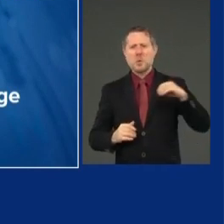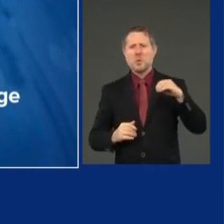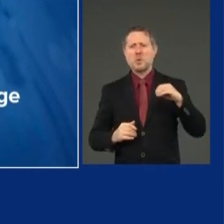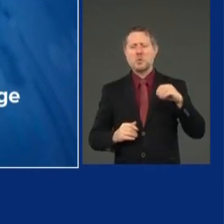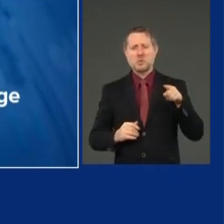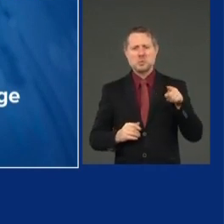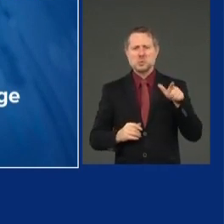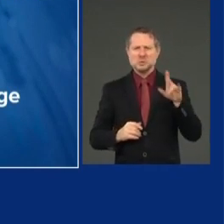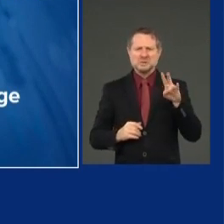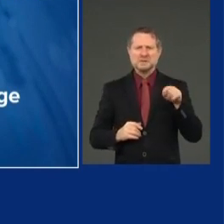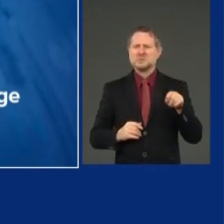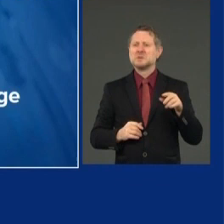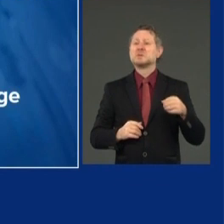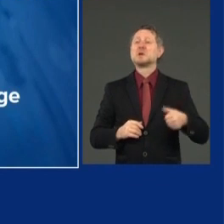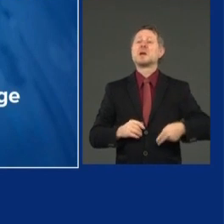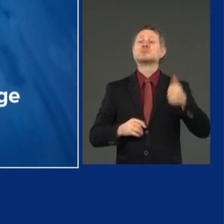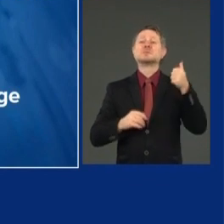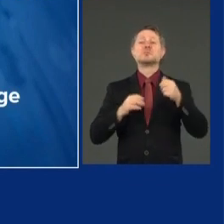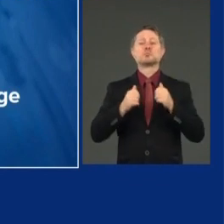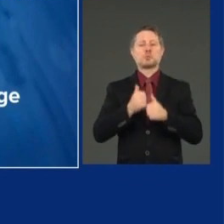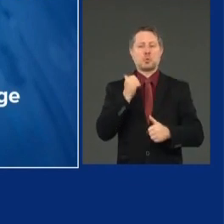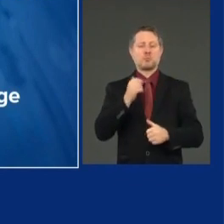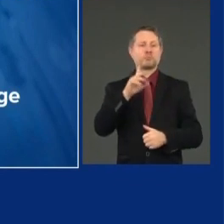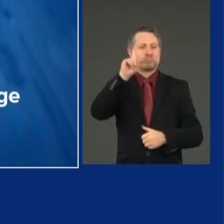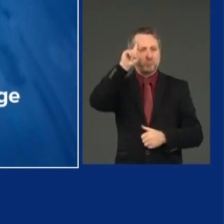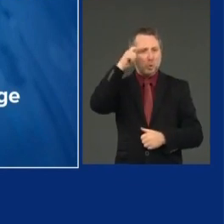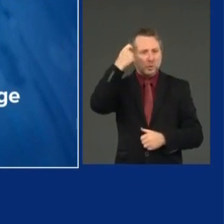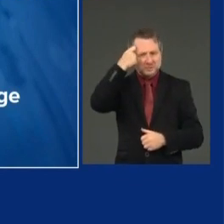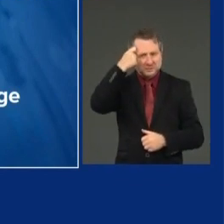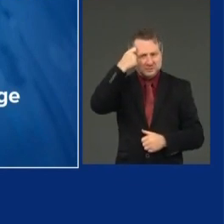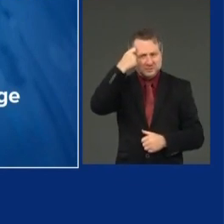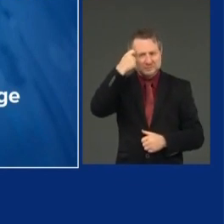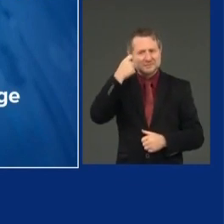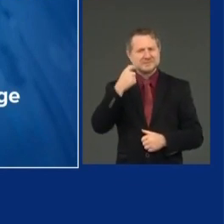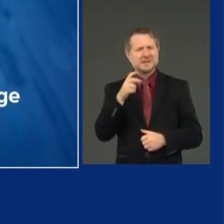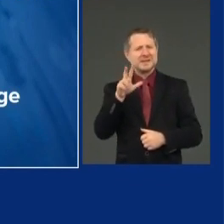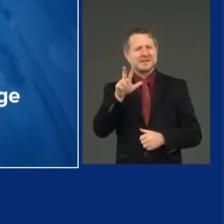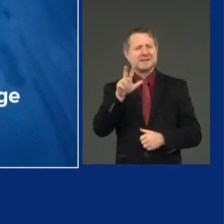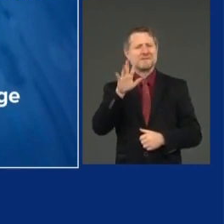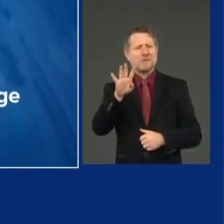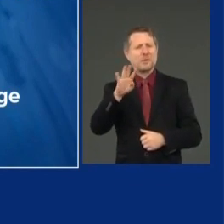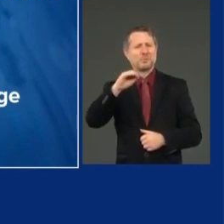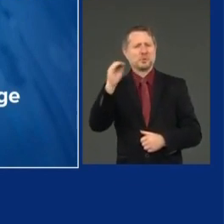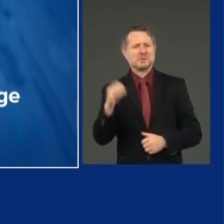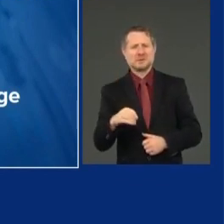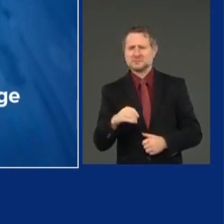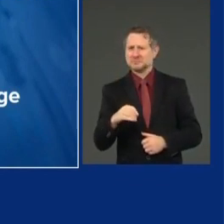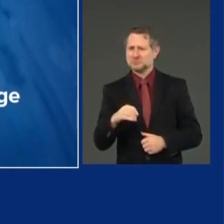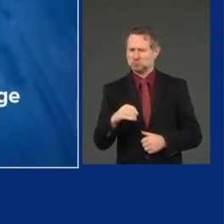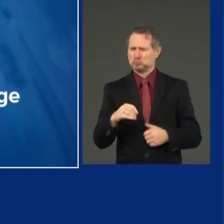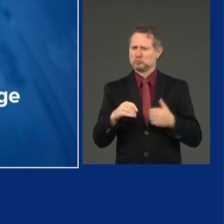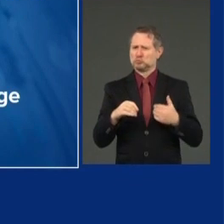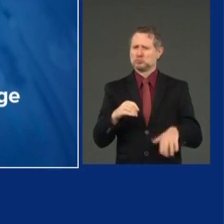ABOUT 19%, OKAY?